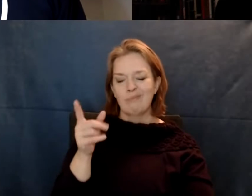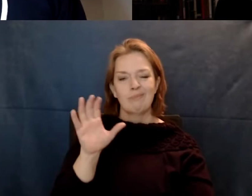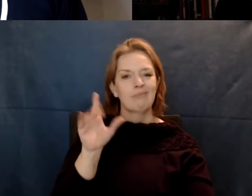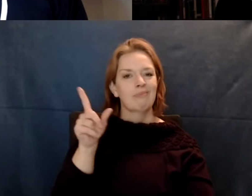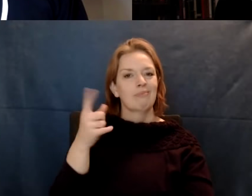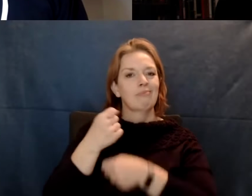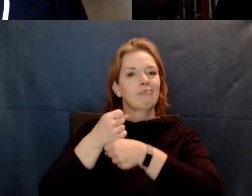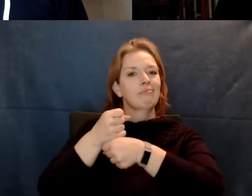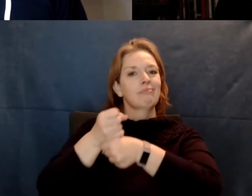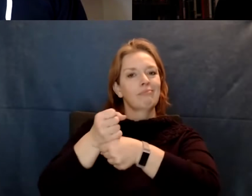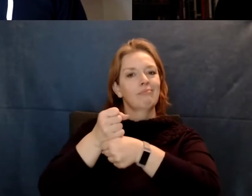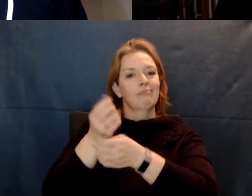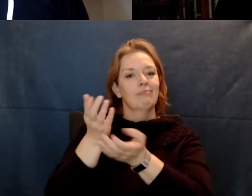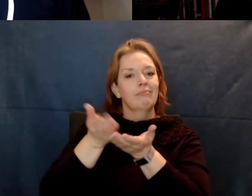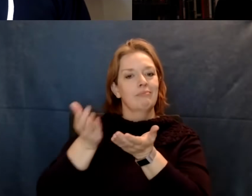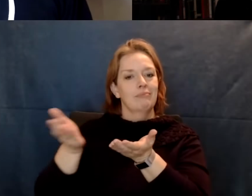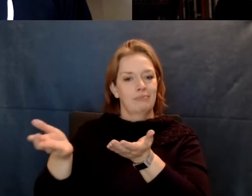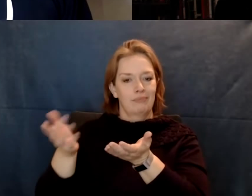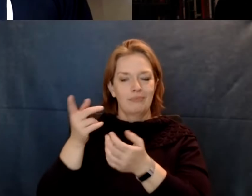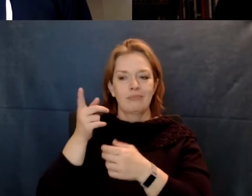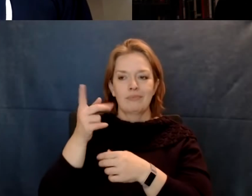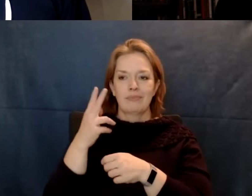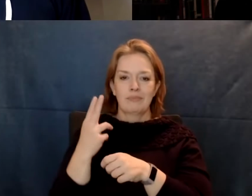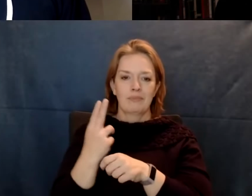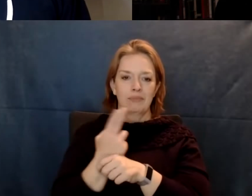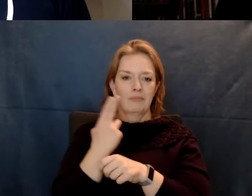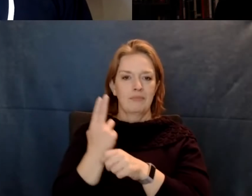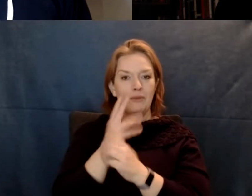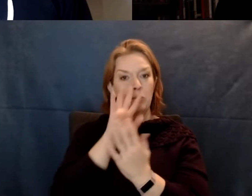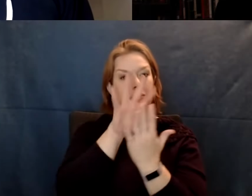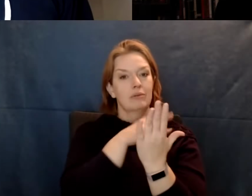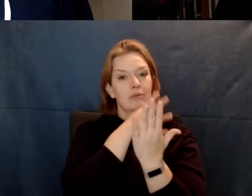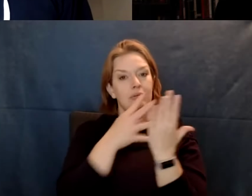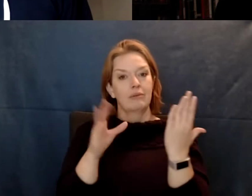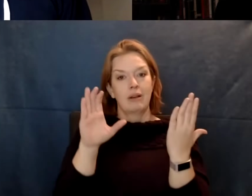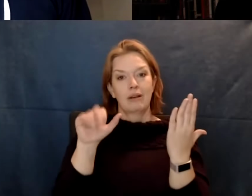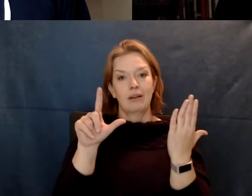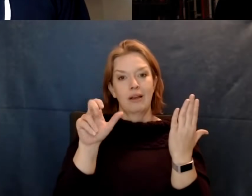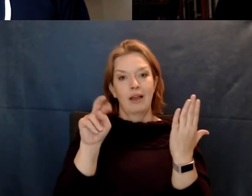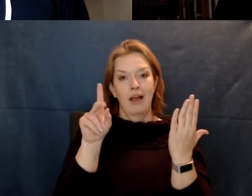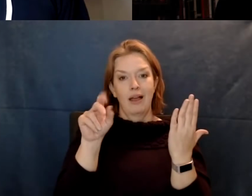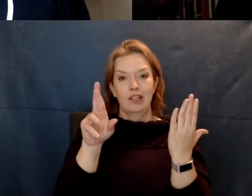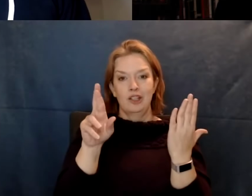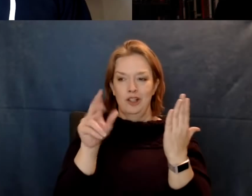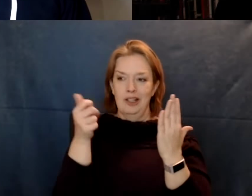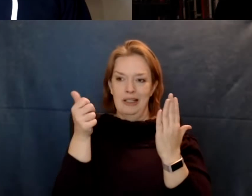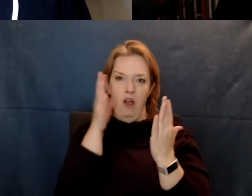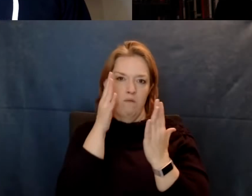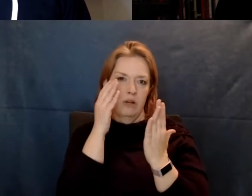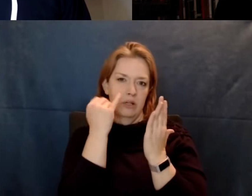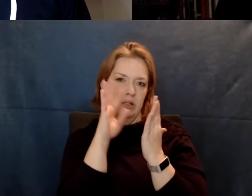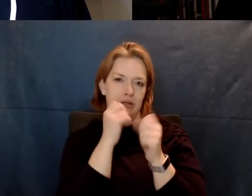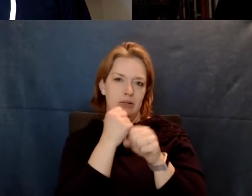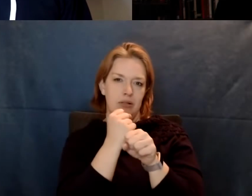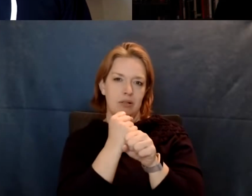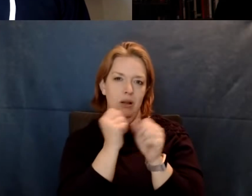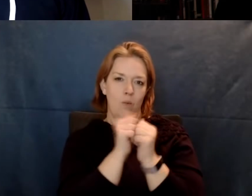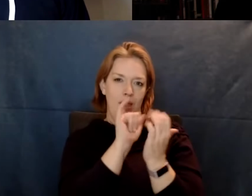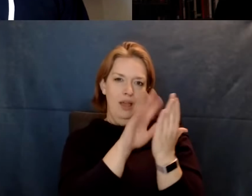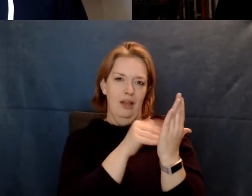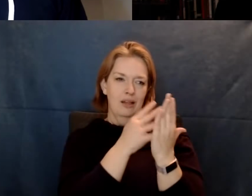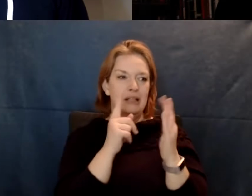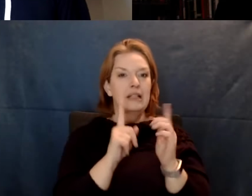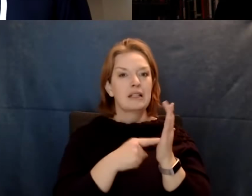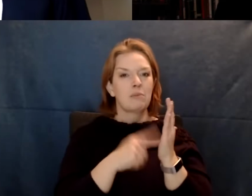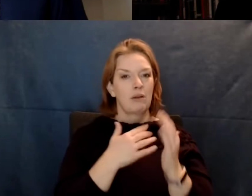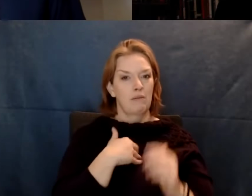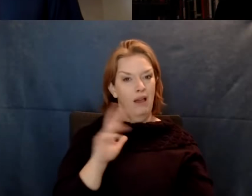and sometimes the calendars the month has 35 days sometimes the next month starts on